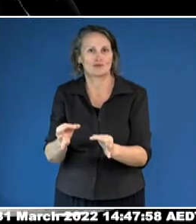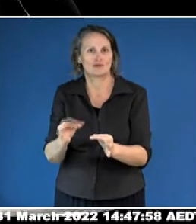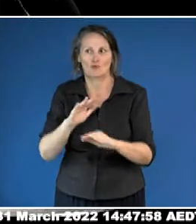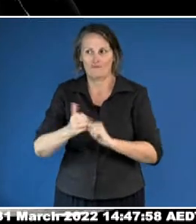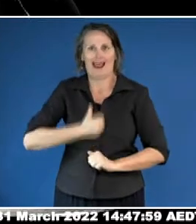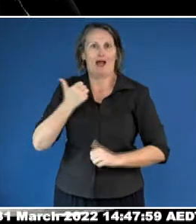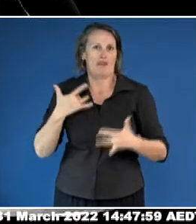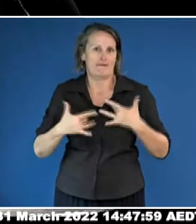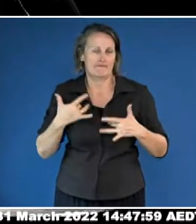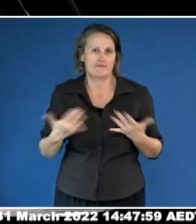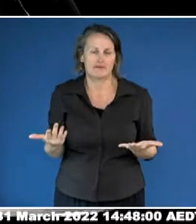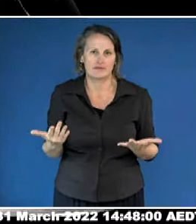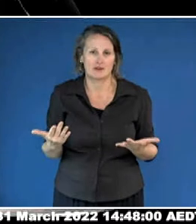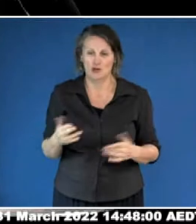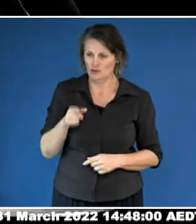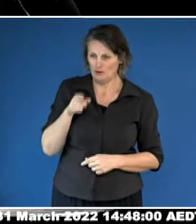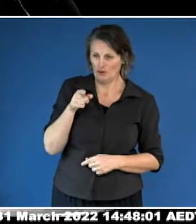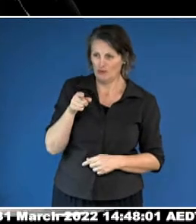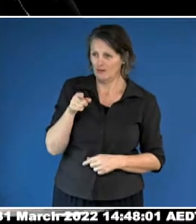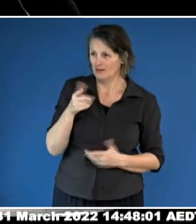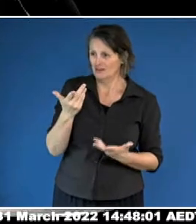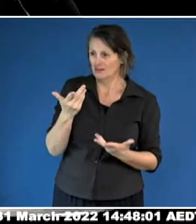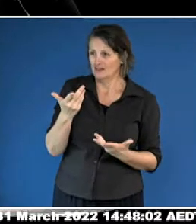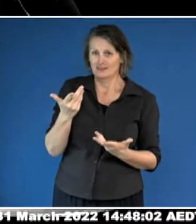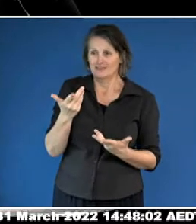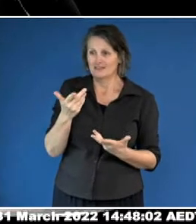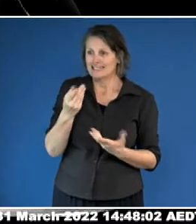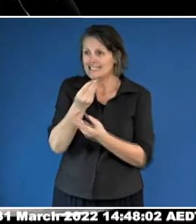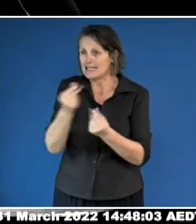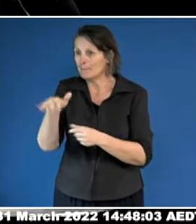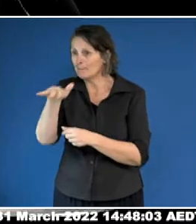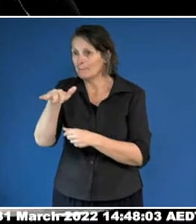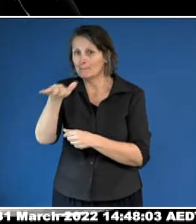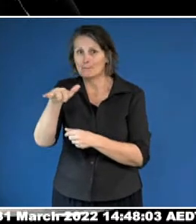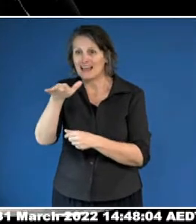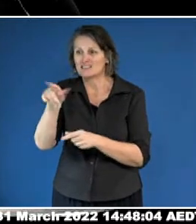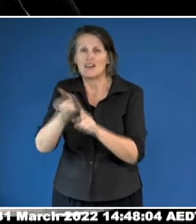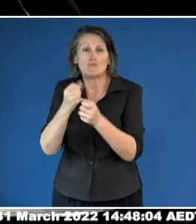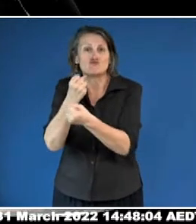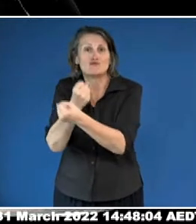And so even in those primary places of detention, there is overrepresentation of people with disability anyway.